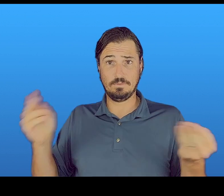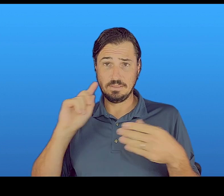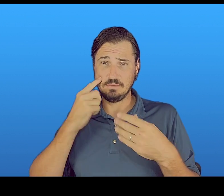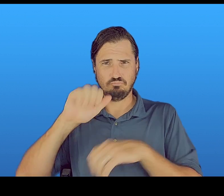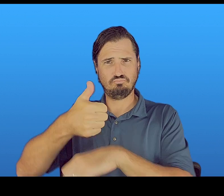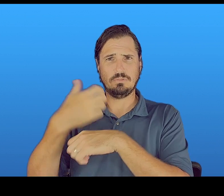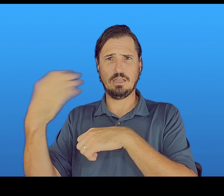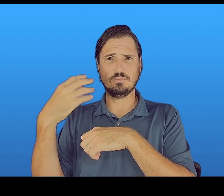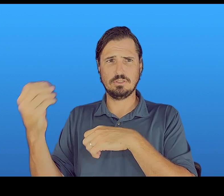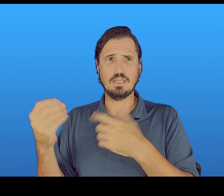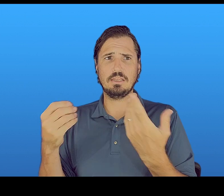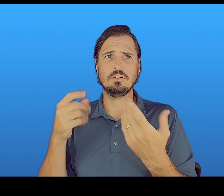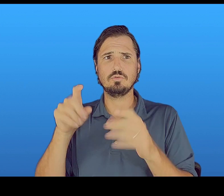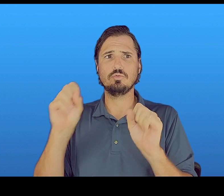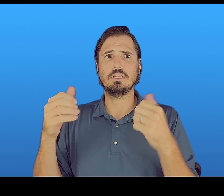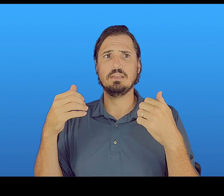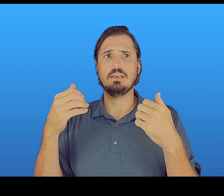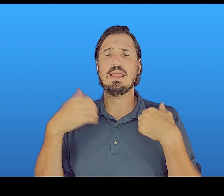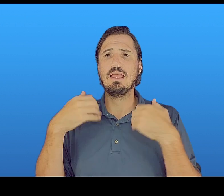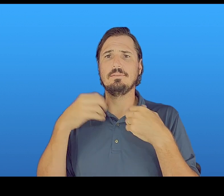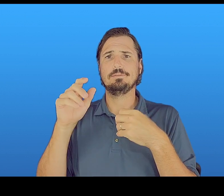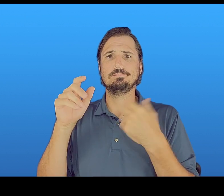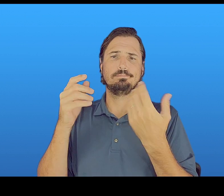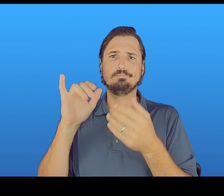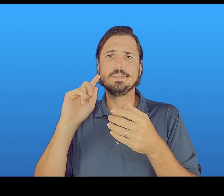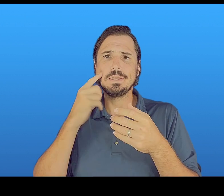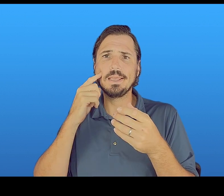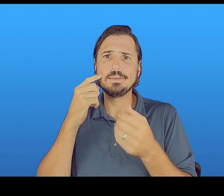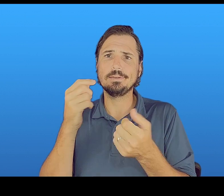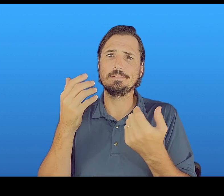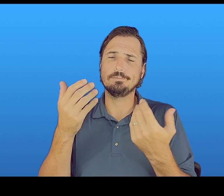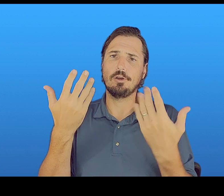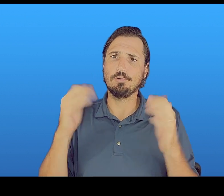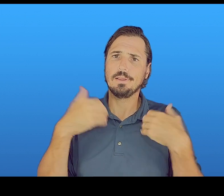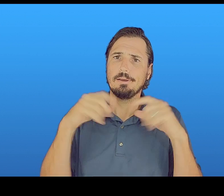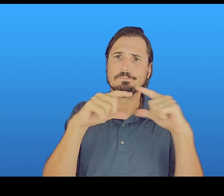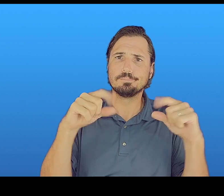If you’re handing out treats, set up outdoors and individually pre-package the treats